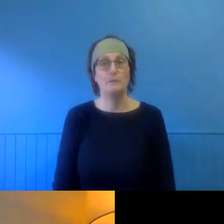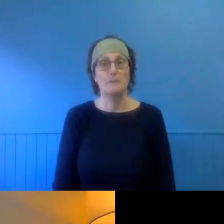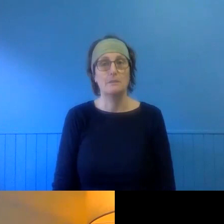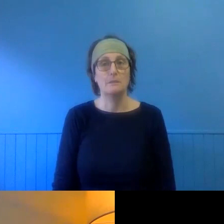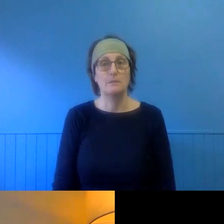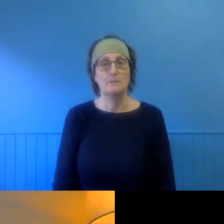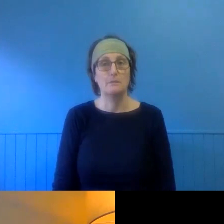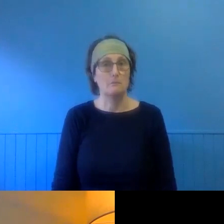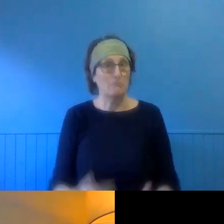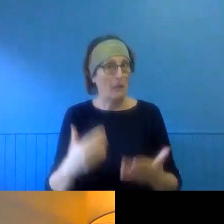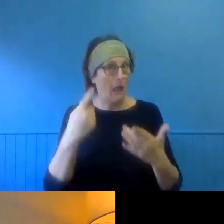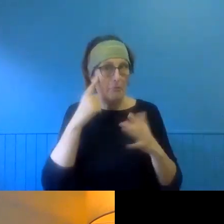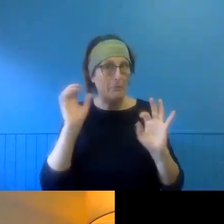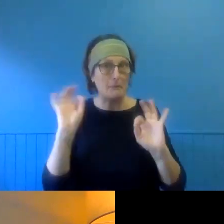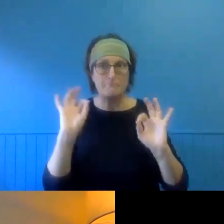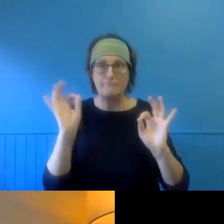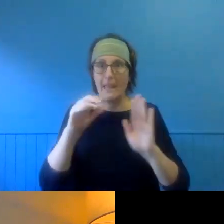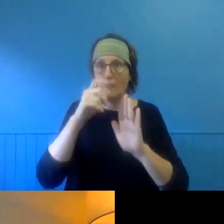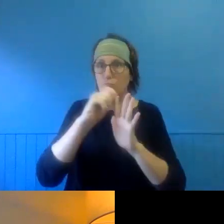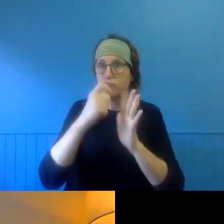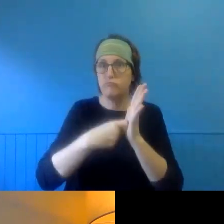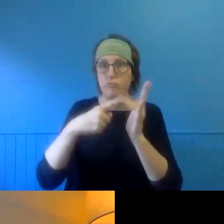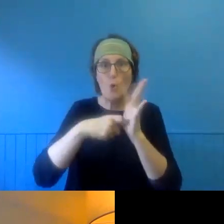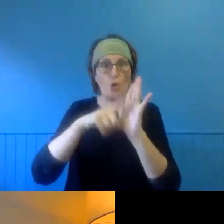don't think there are any protocols. They should be developed on the back